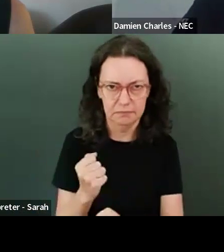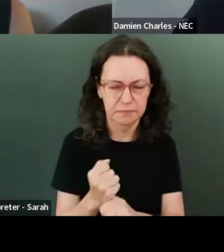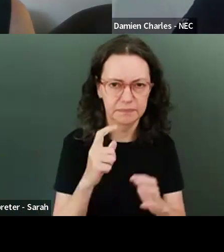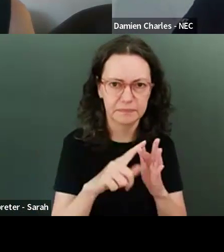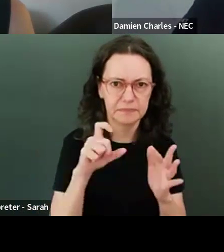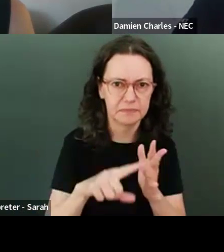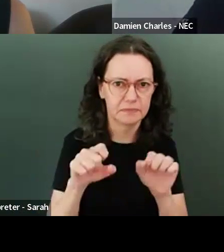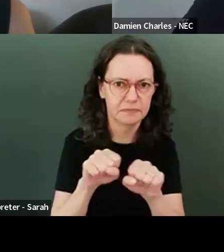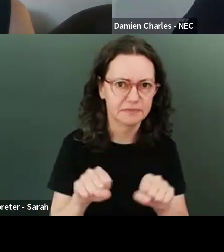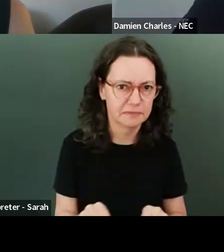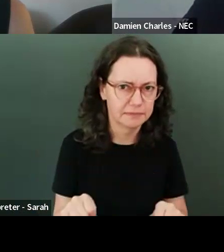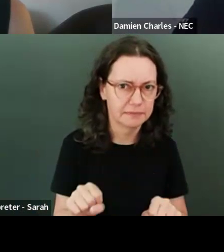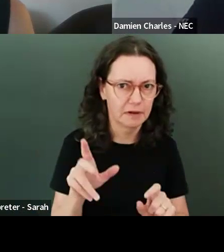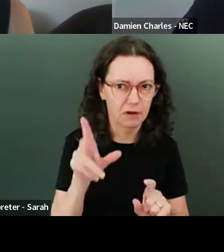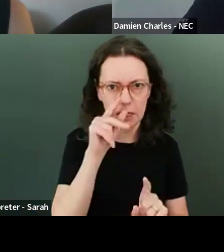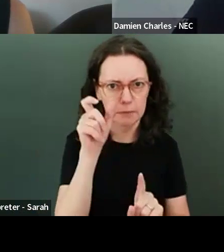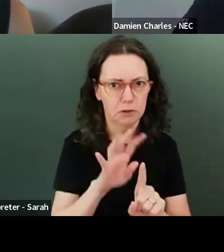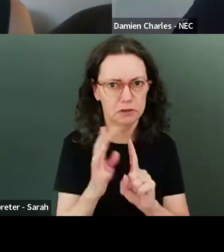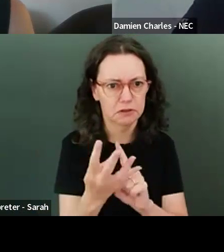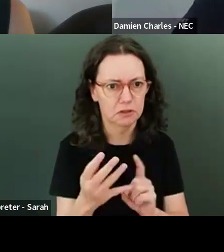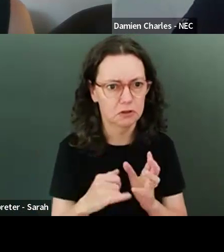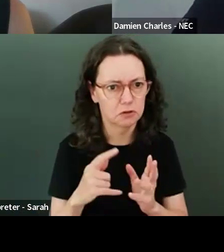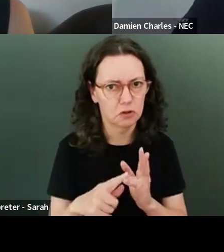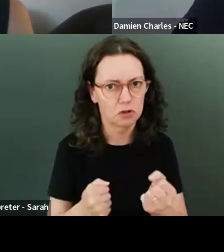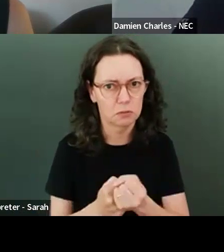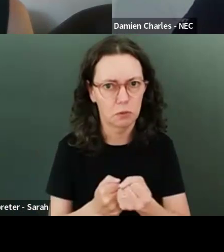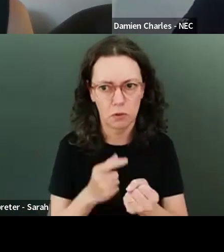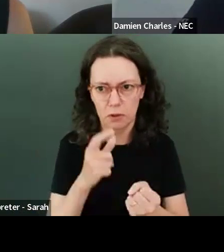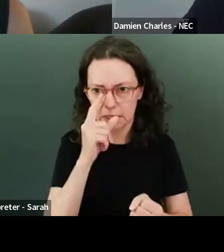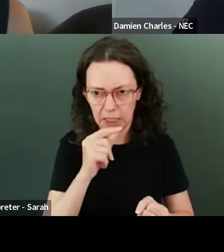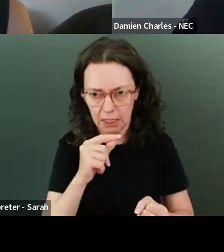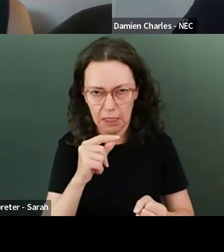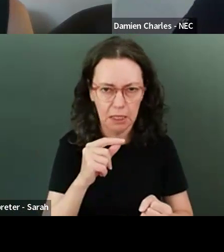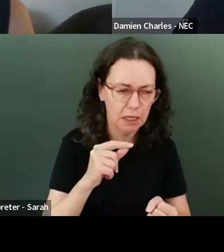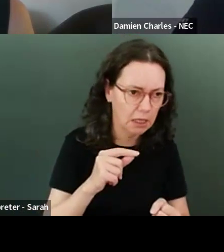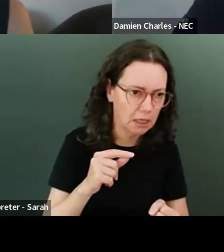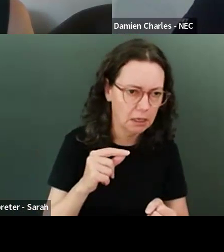around them so that those